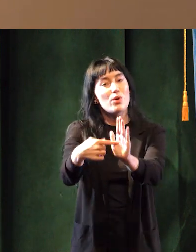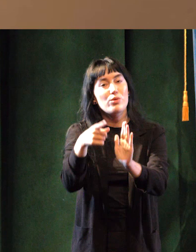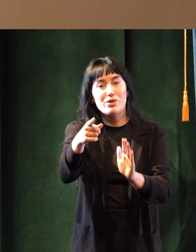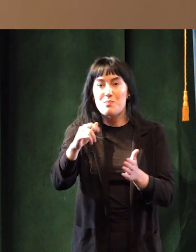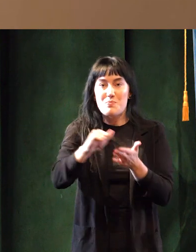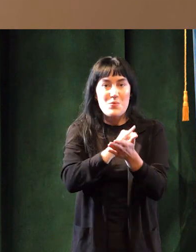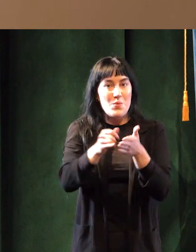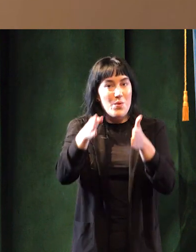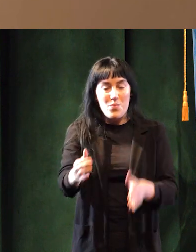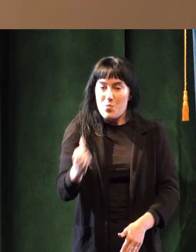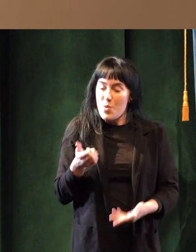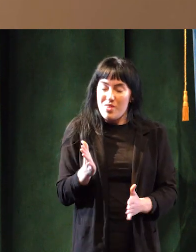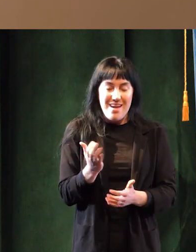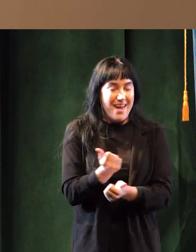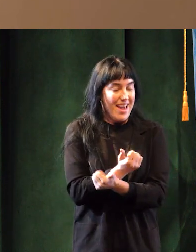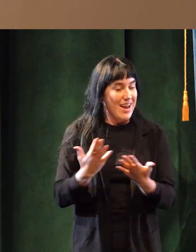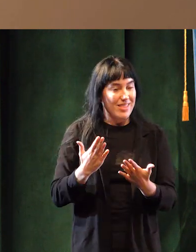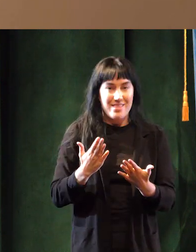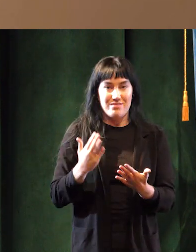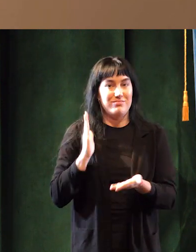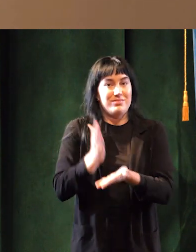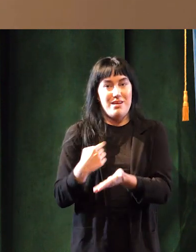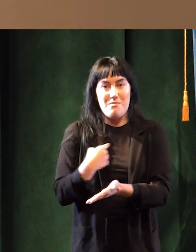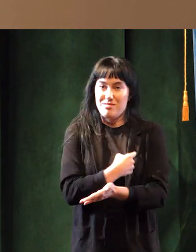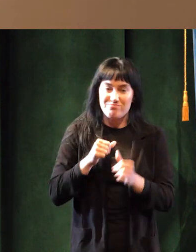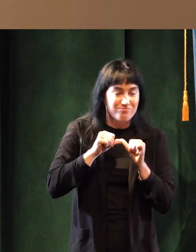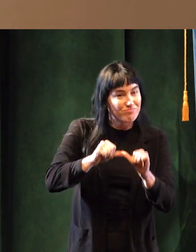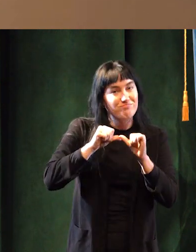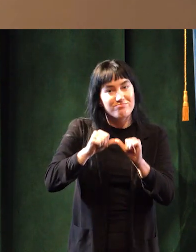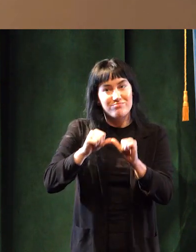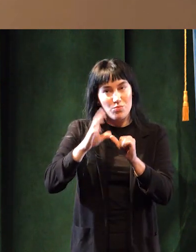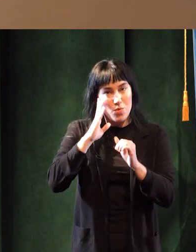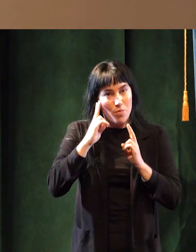Yorkers won't let anything anything stop us from honoring what's so important